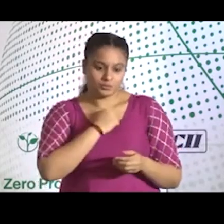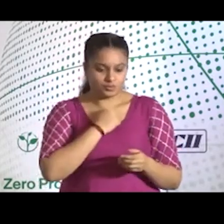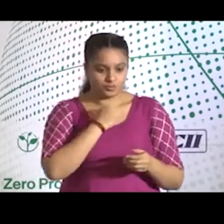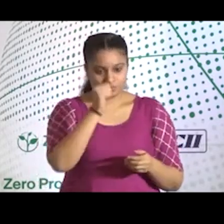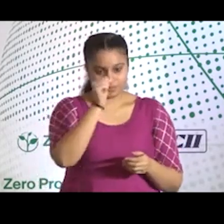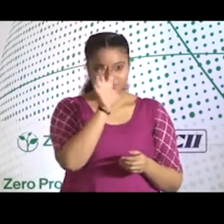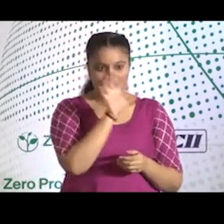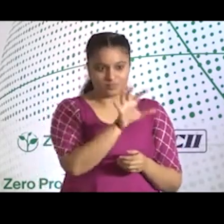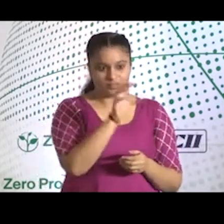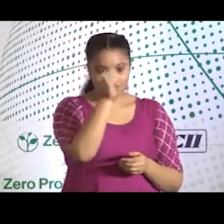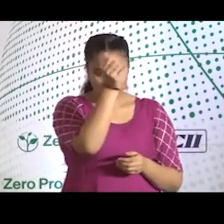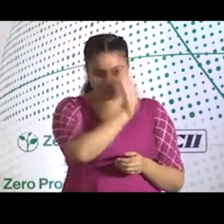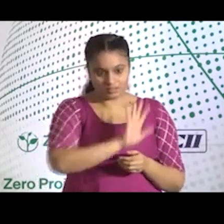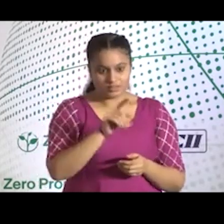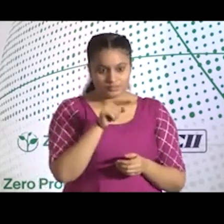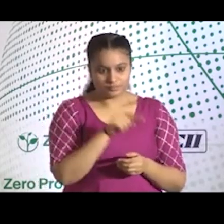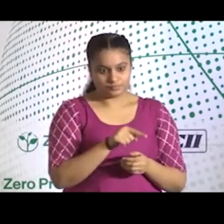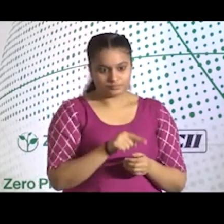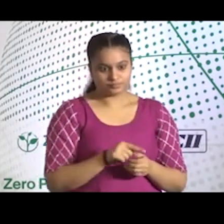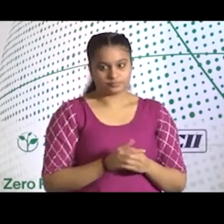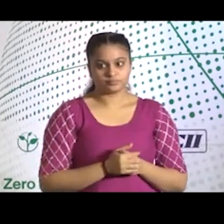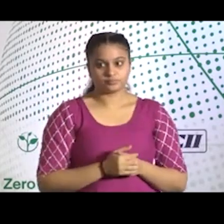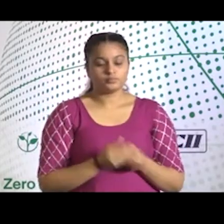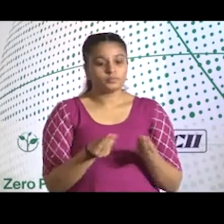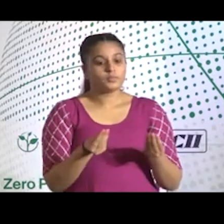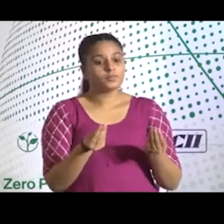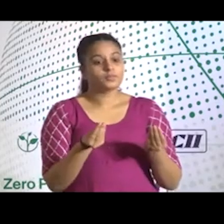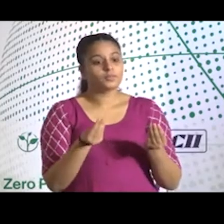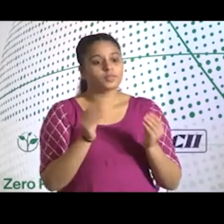which probably has the maximum number of developers,